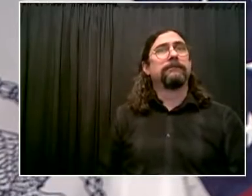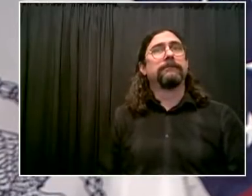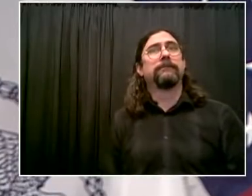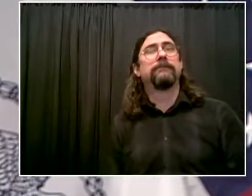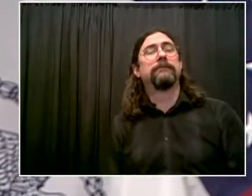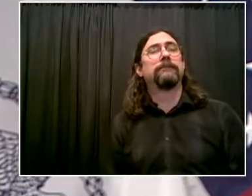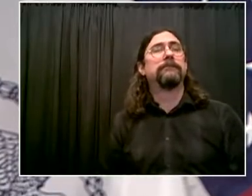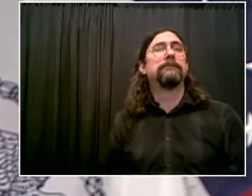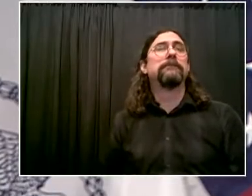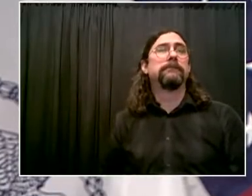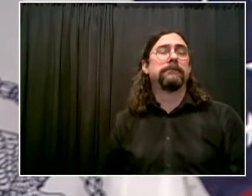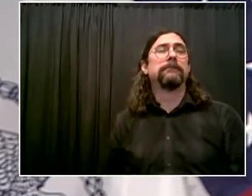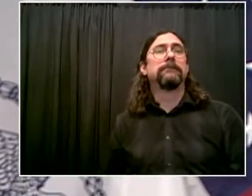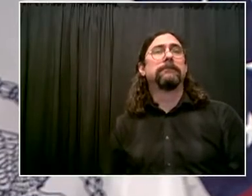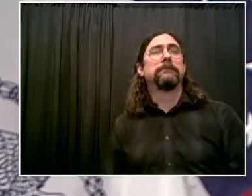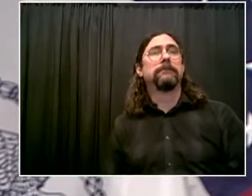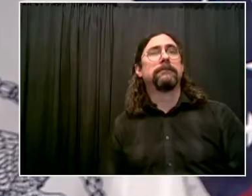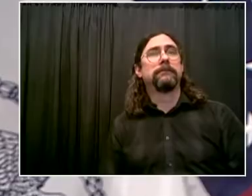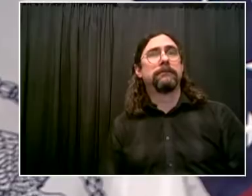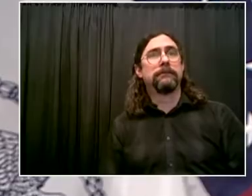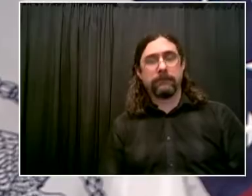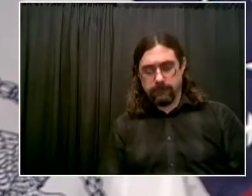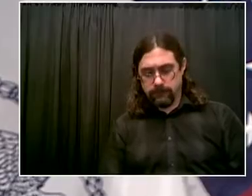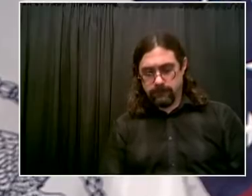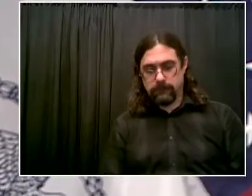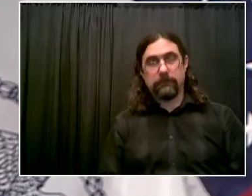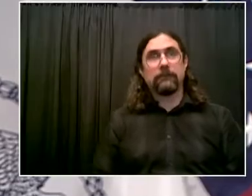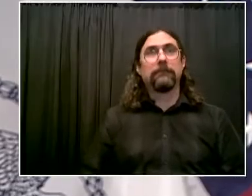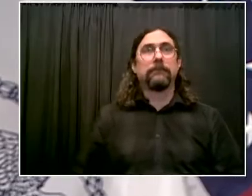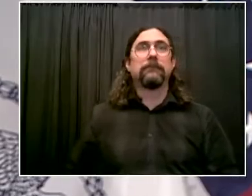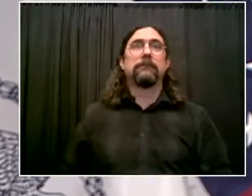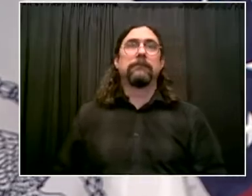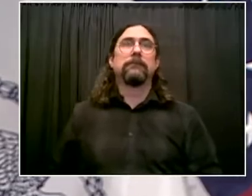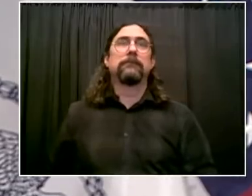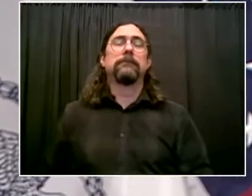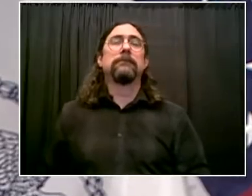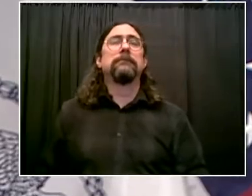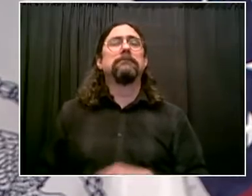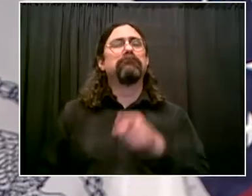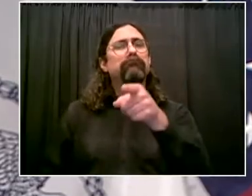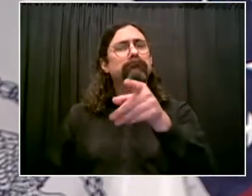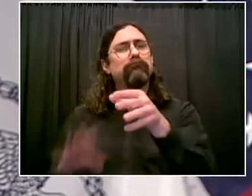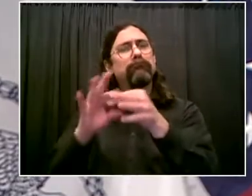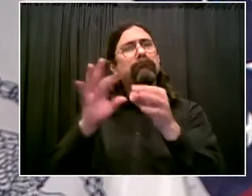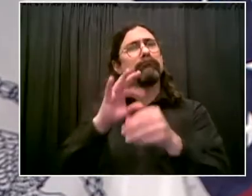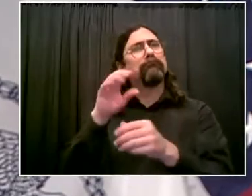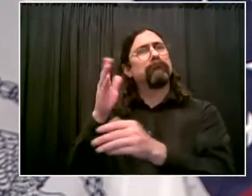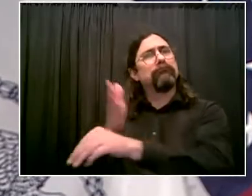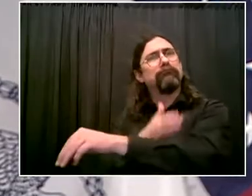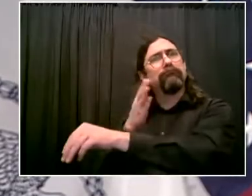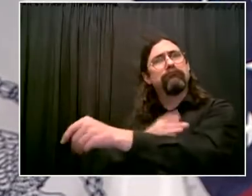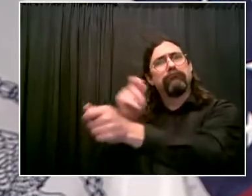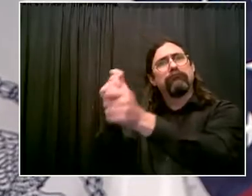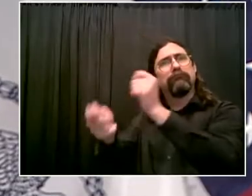THERE IS MORE TO DO REGARDING POLICE REFORM AND YOU JUST MENTIONED THE